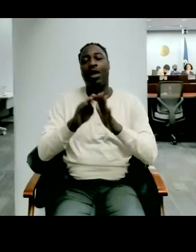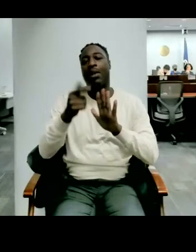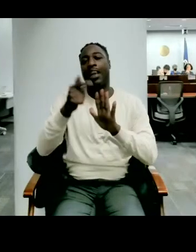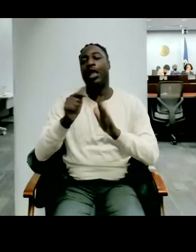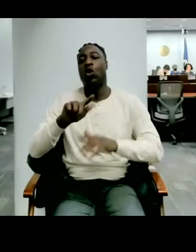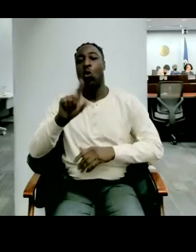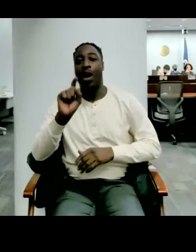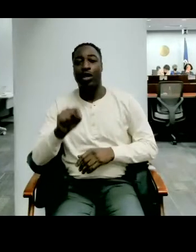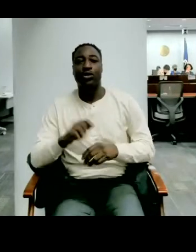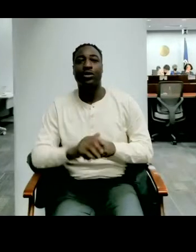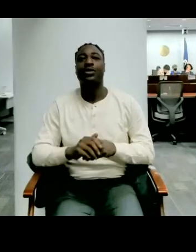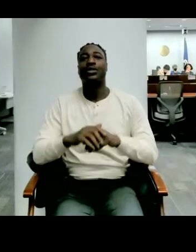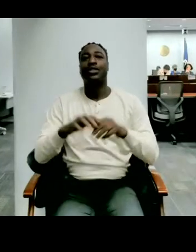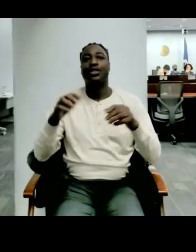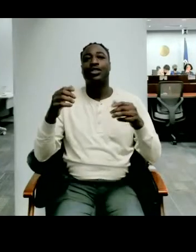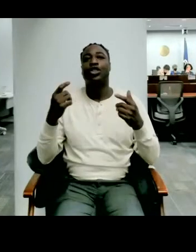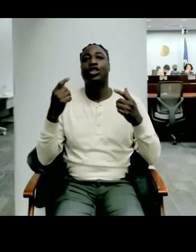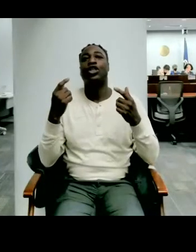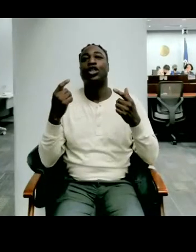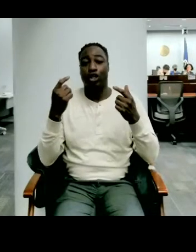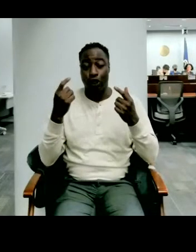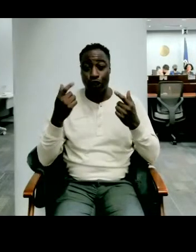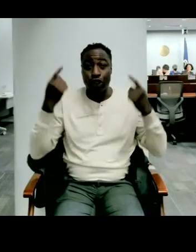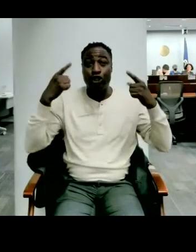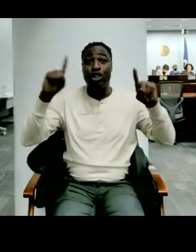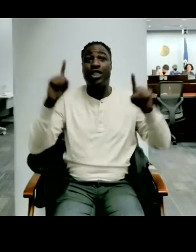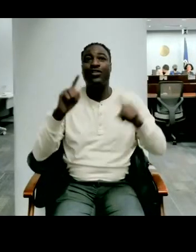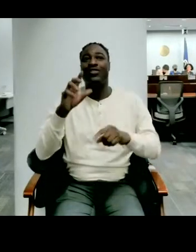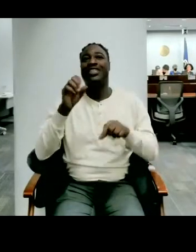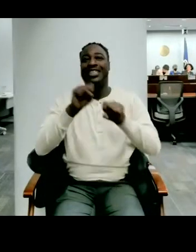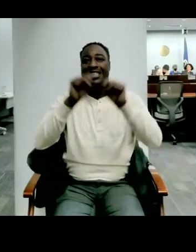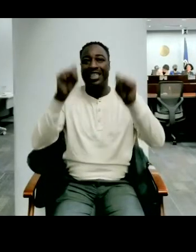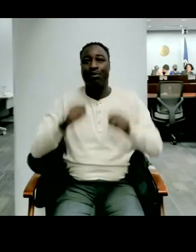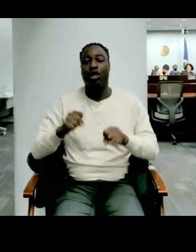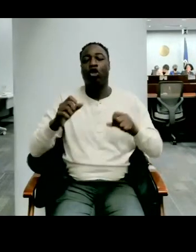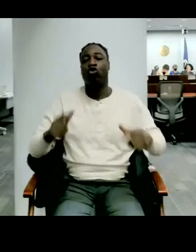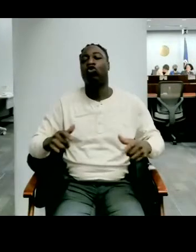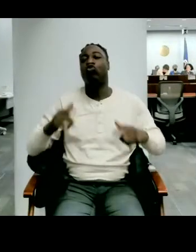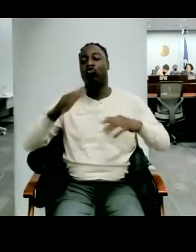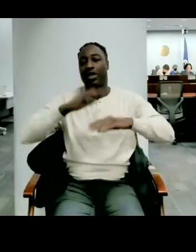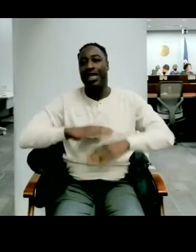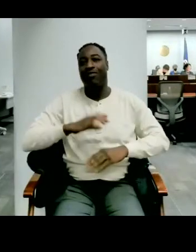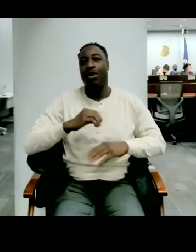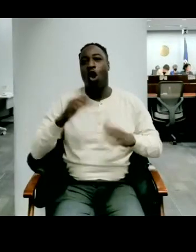achieve systemic relief or address matters where private enforcement often falls short.